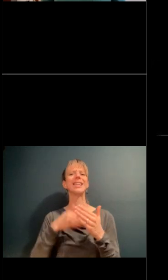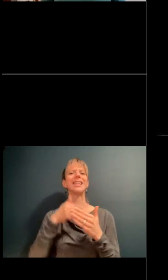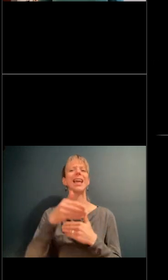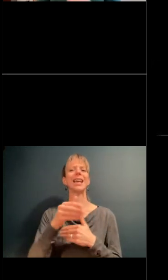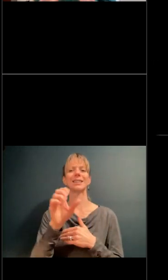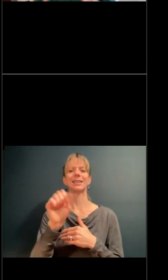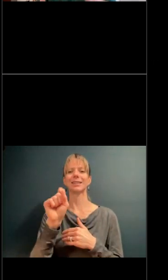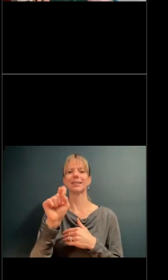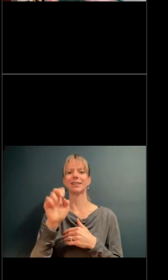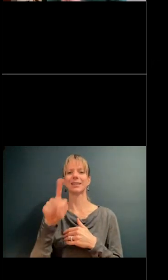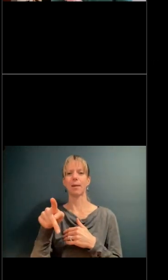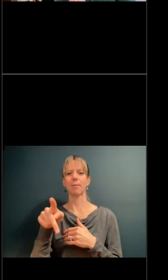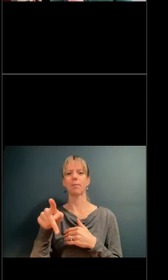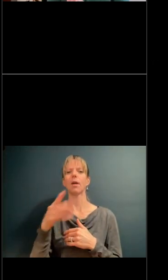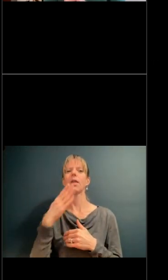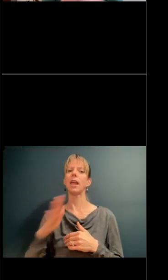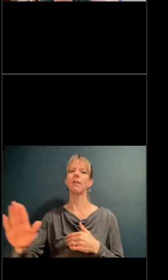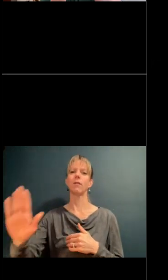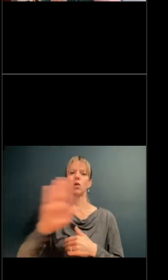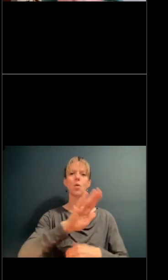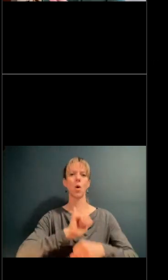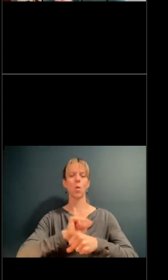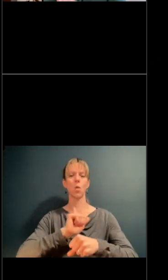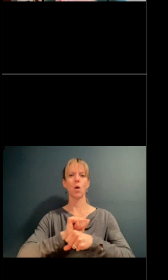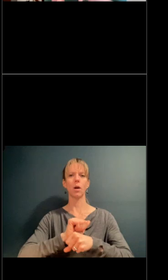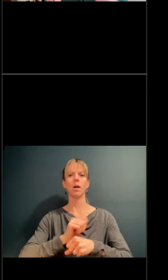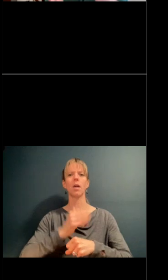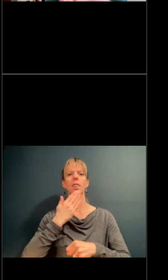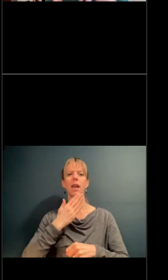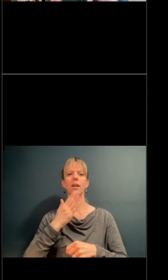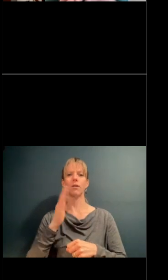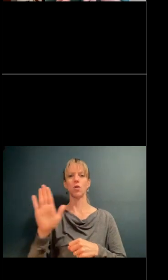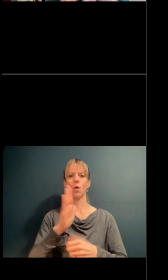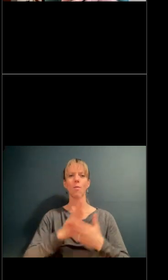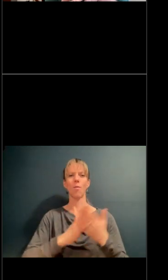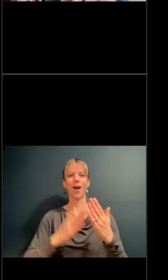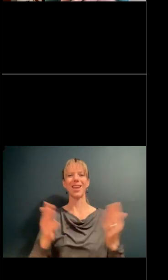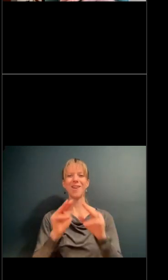So thank you for the work you are doing in your part of Montana to change the landscape,